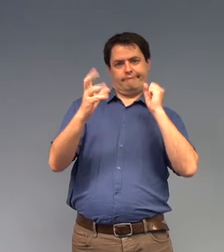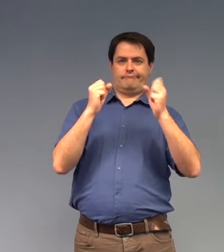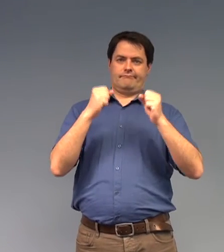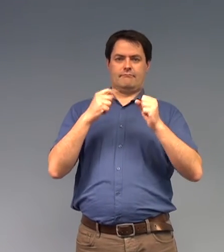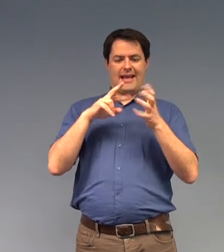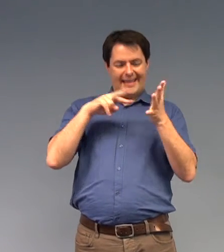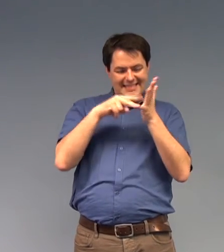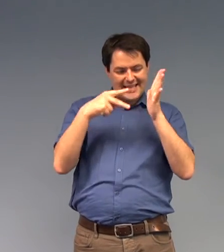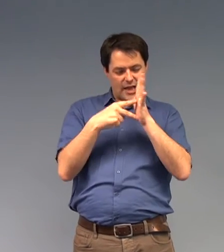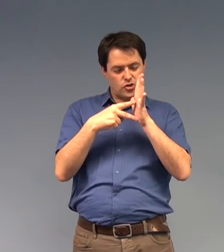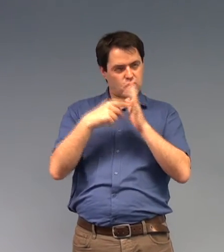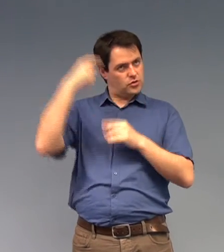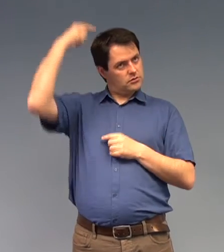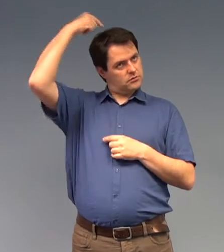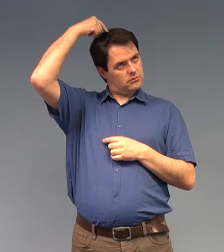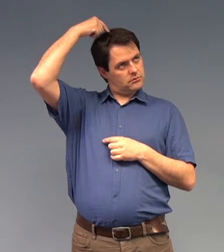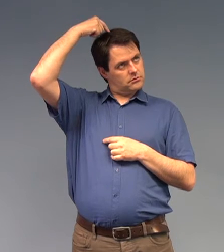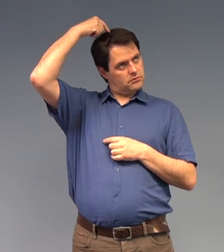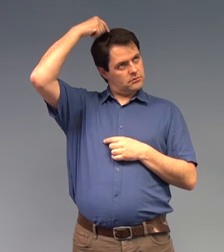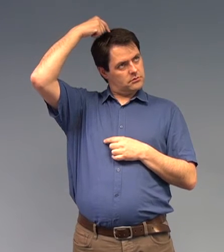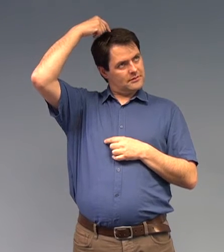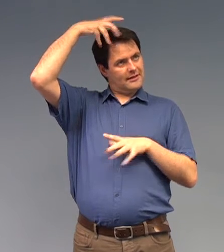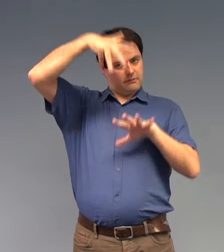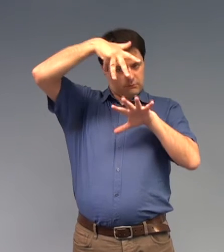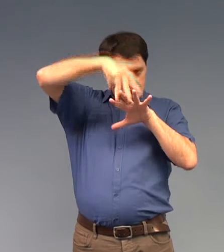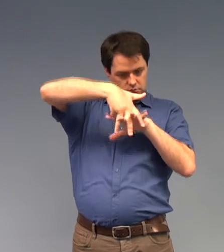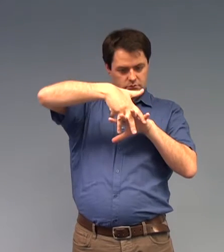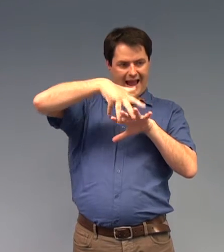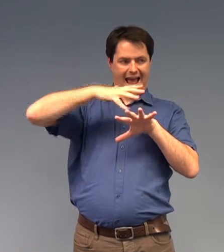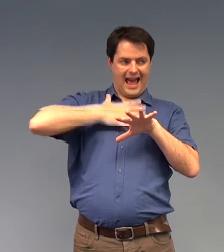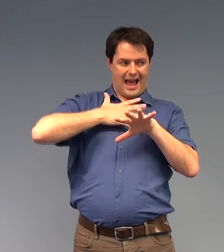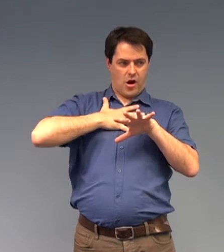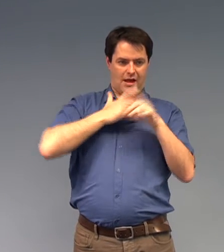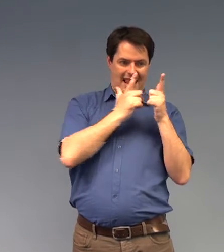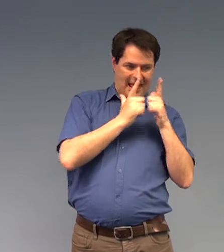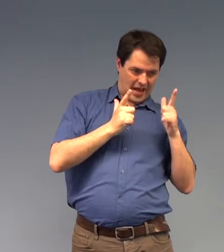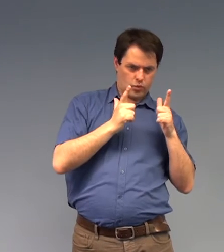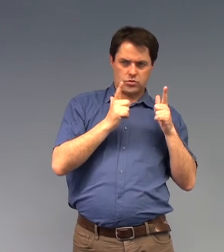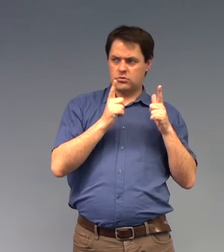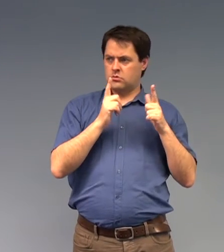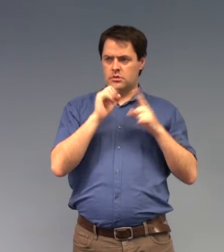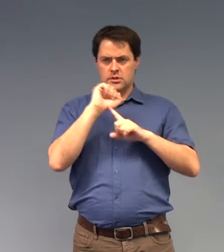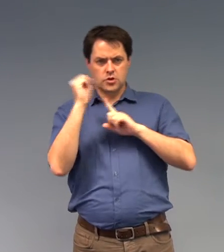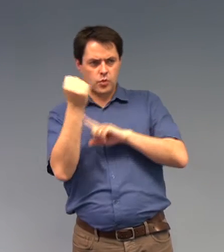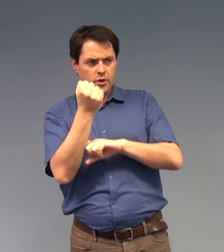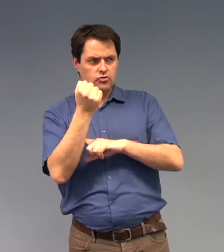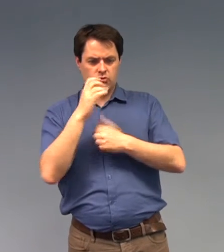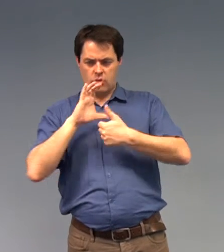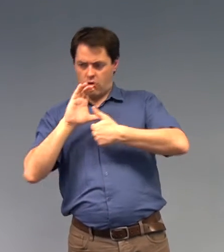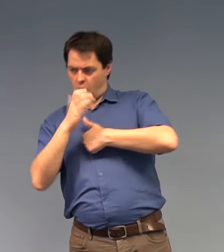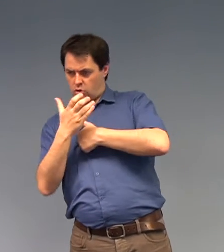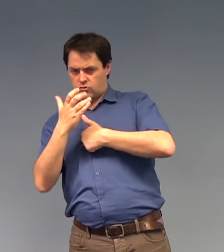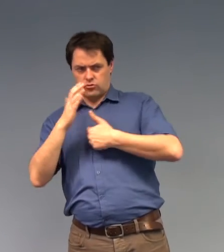So, we filter our intentions through language and culture and situation